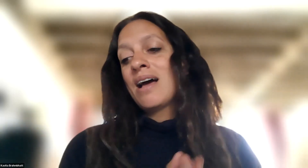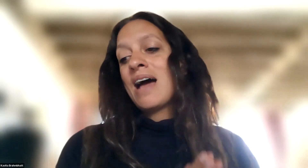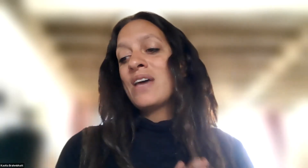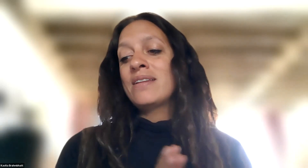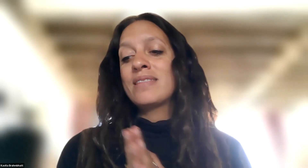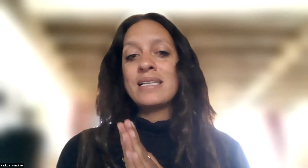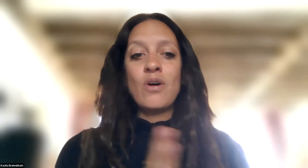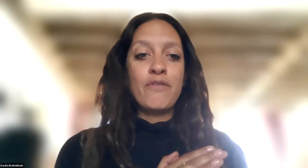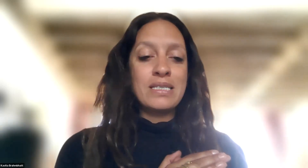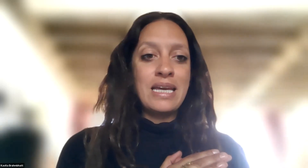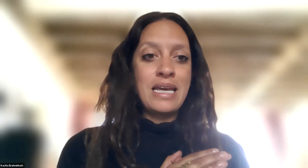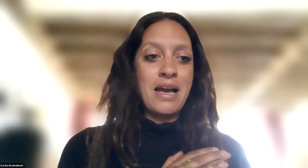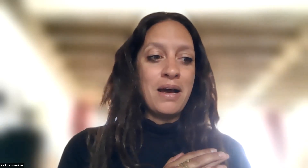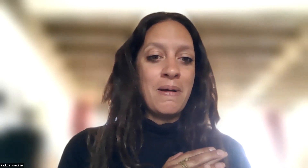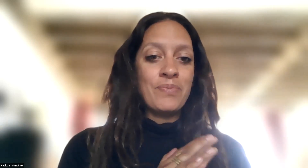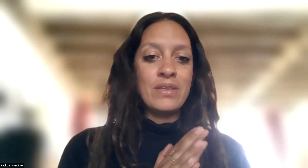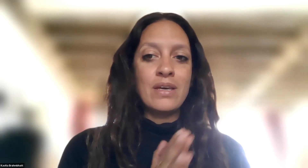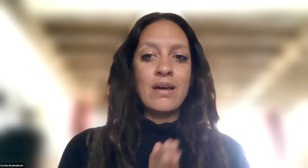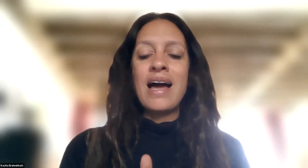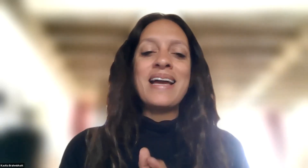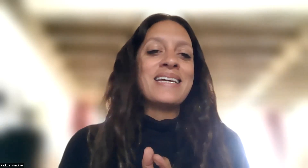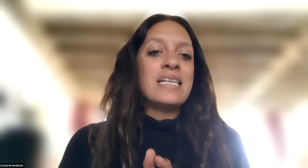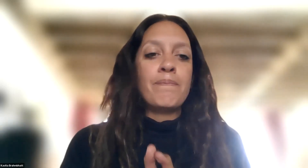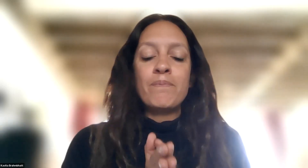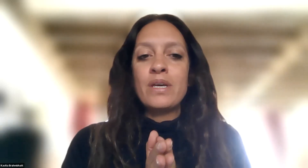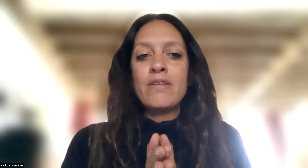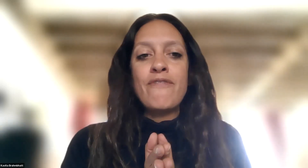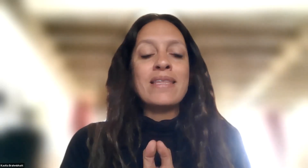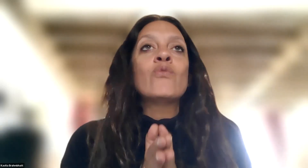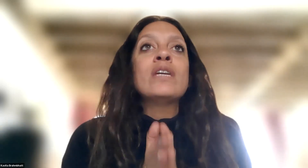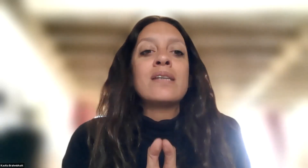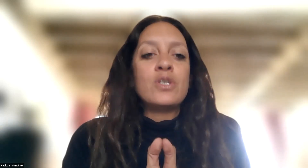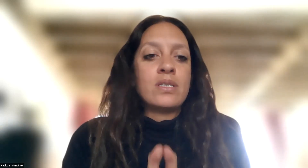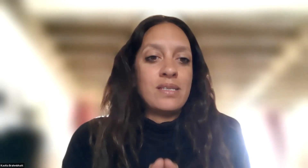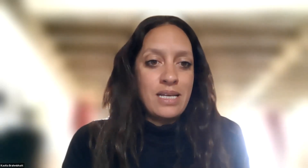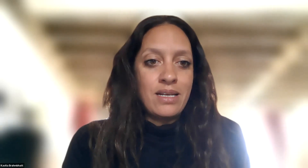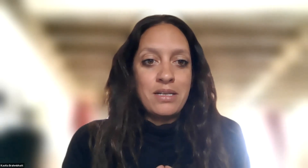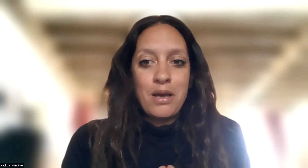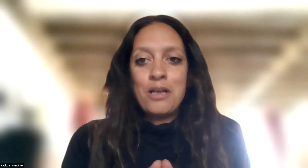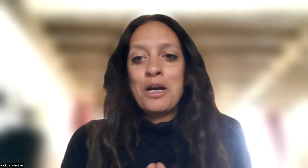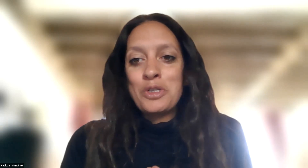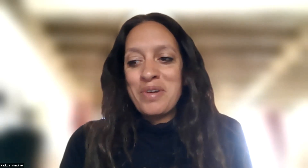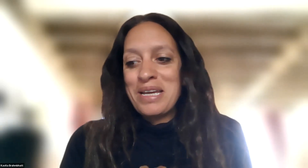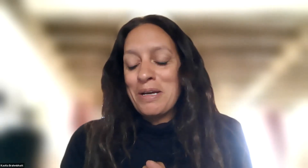non-optimization of really good practices. We need to get better on that.